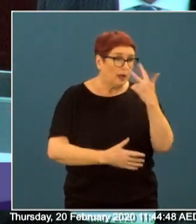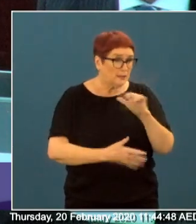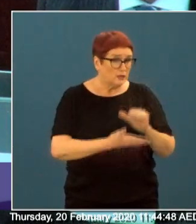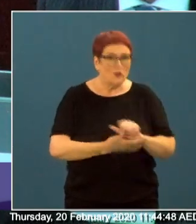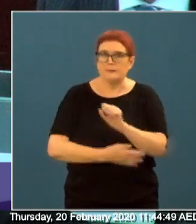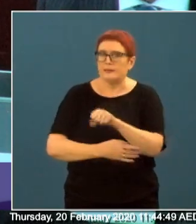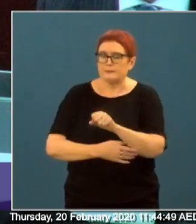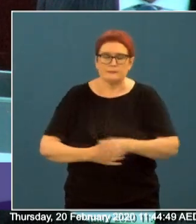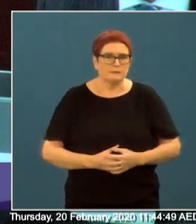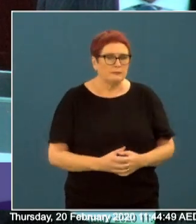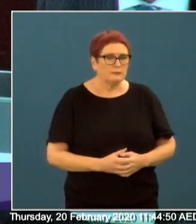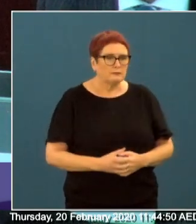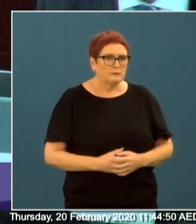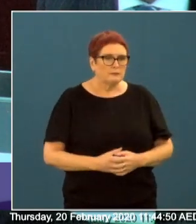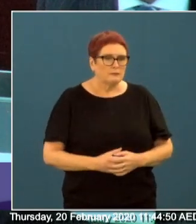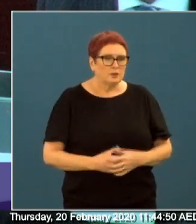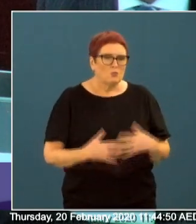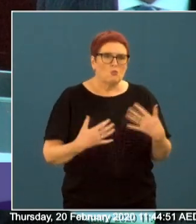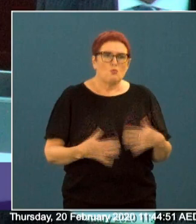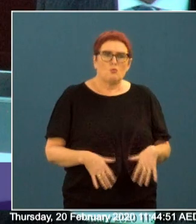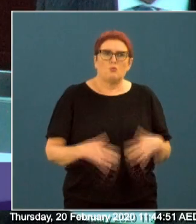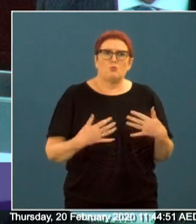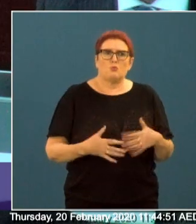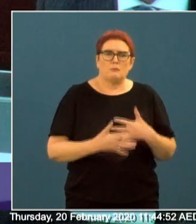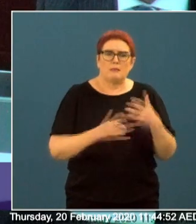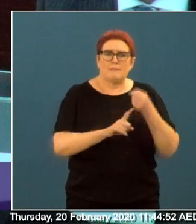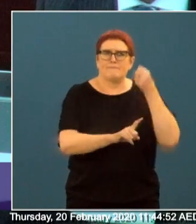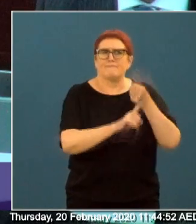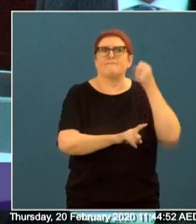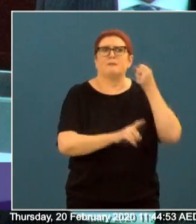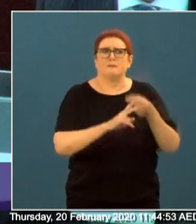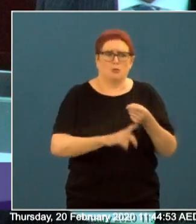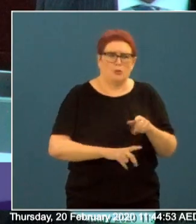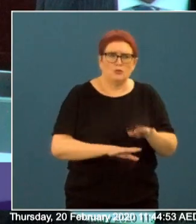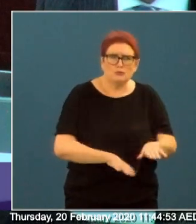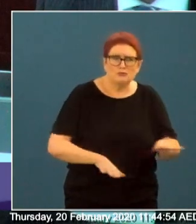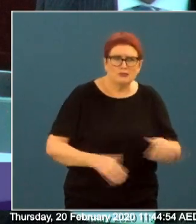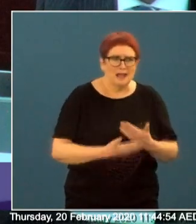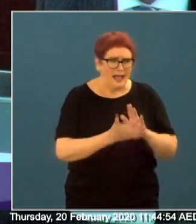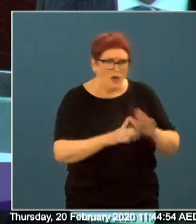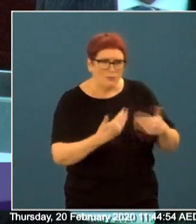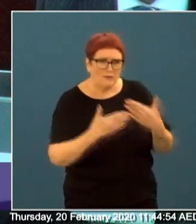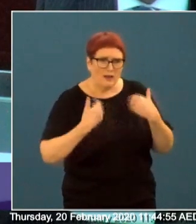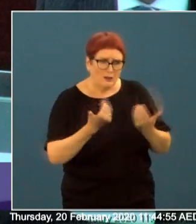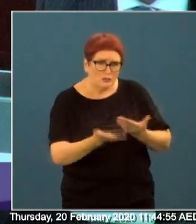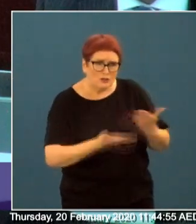...then these are going to have a very significant impact on the delivery of health services into the future.